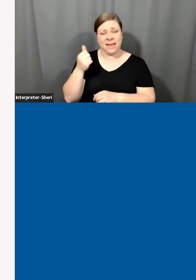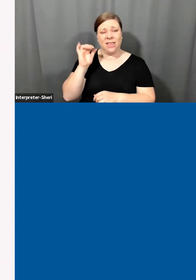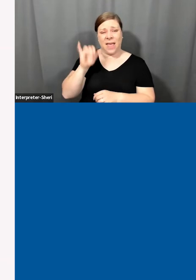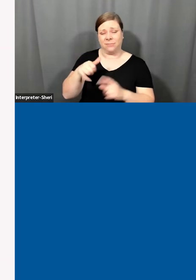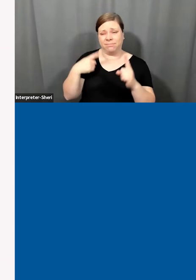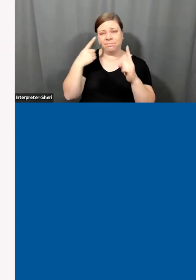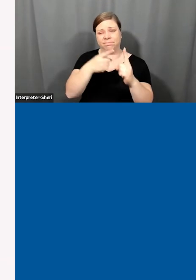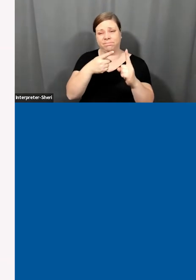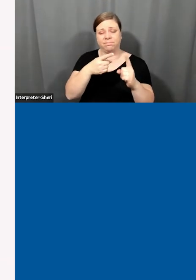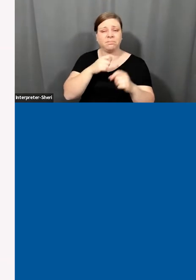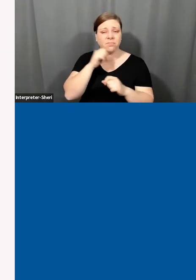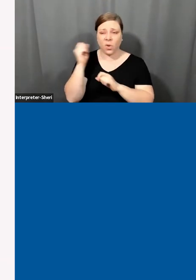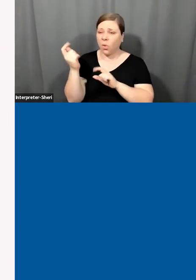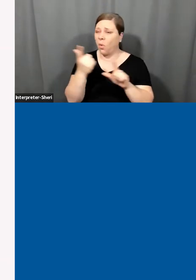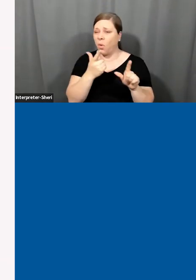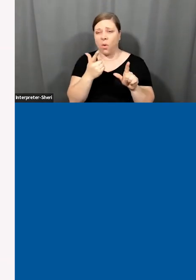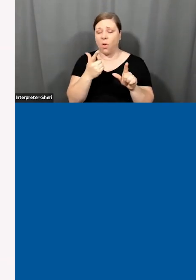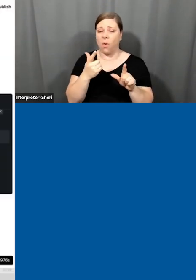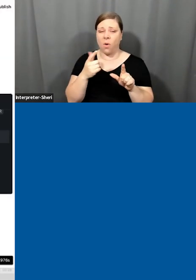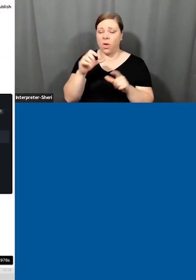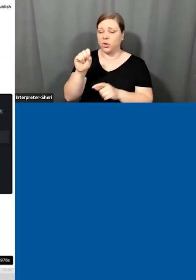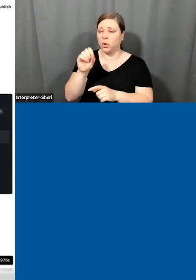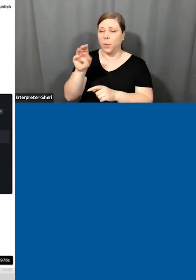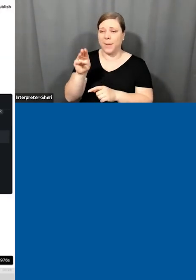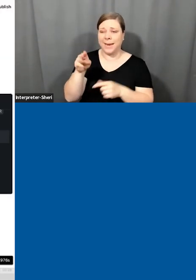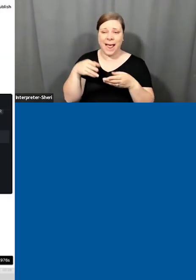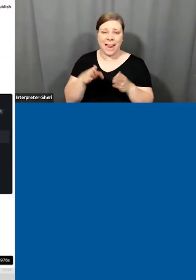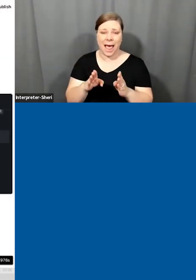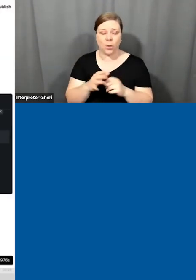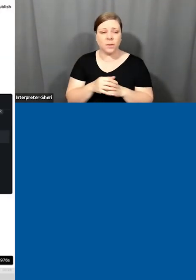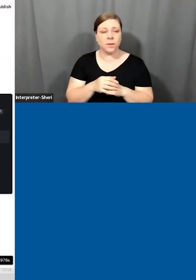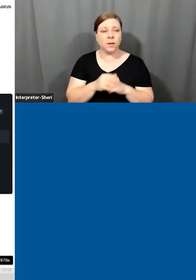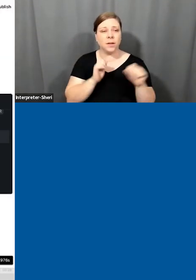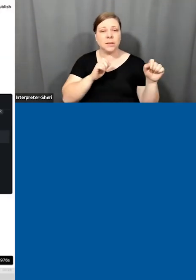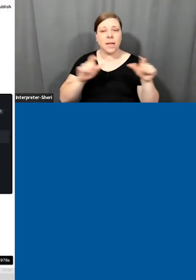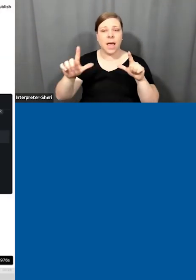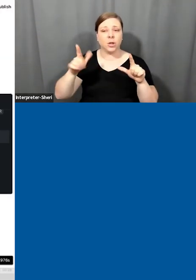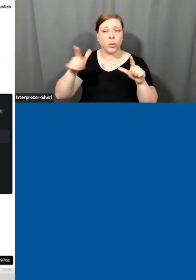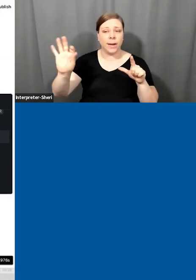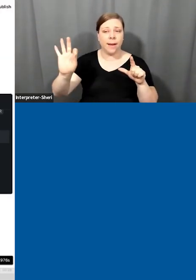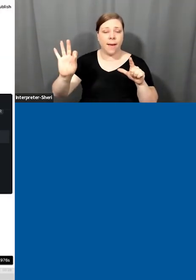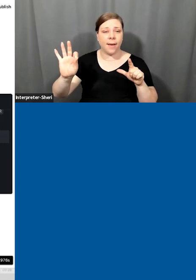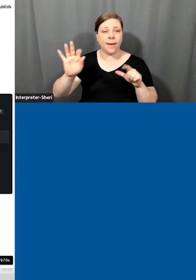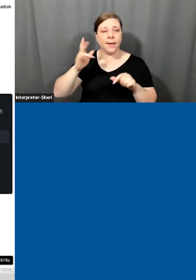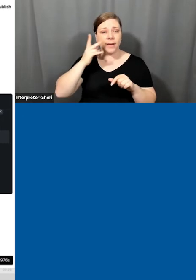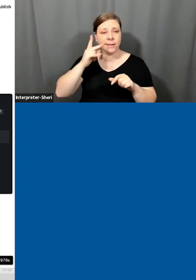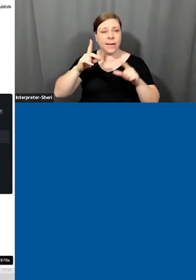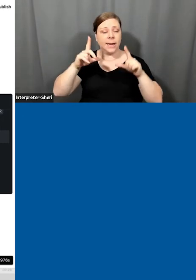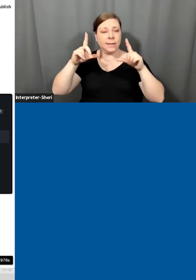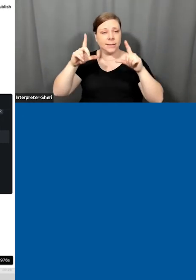but not all social media platforms allow for it. Slide 29. To the left, I have a screenshot of a video example